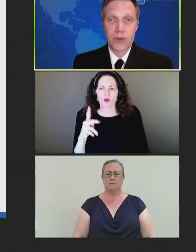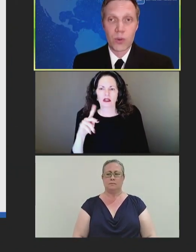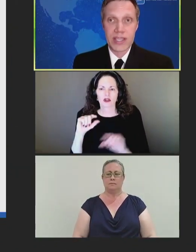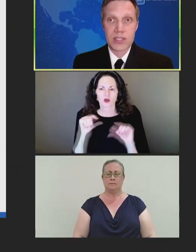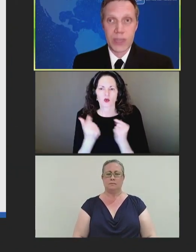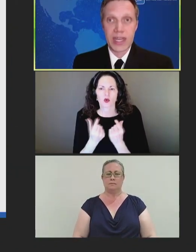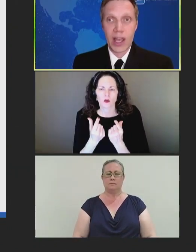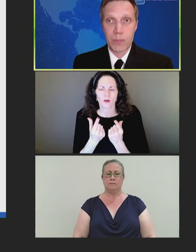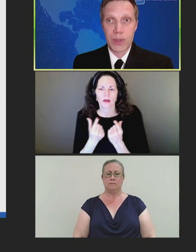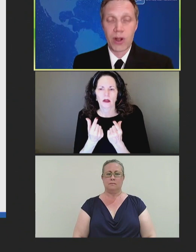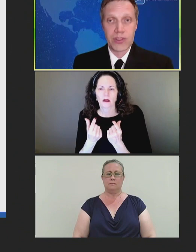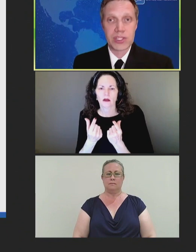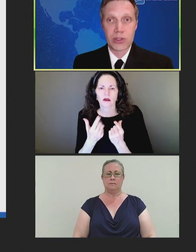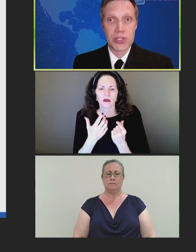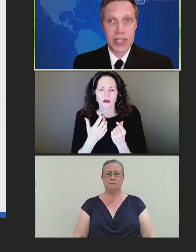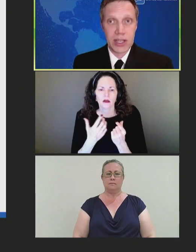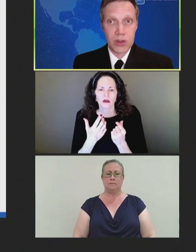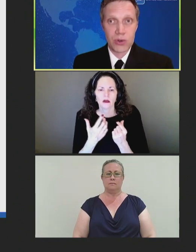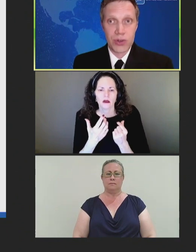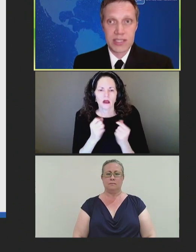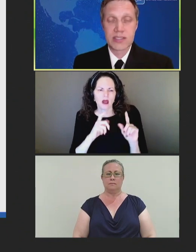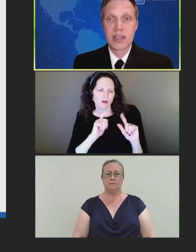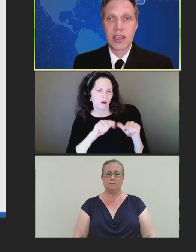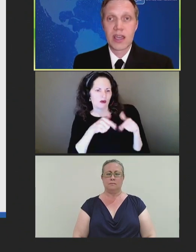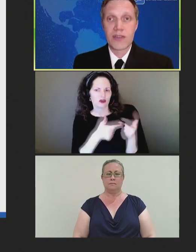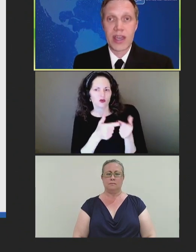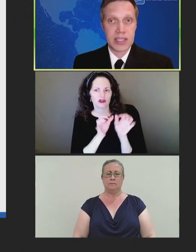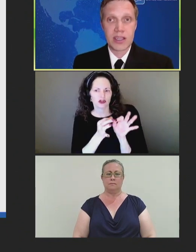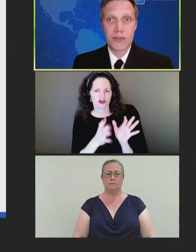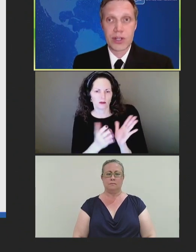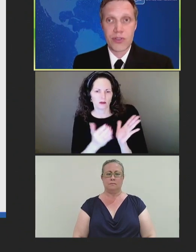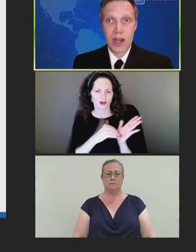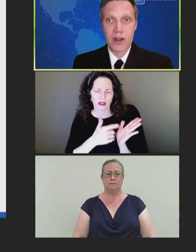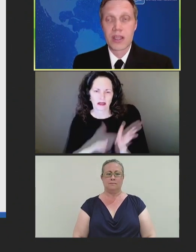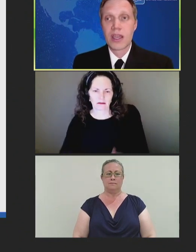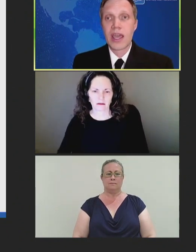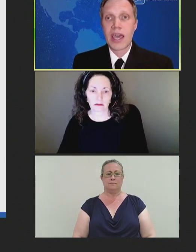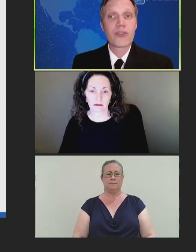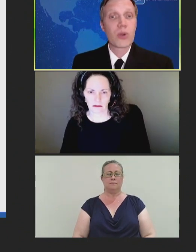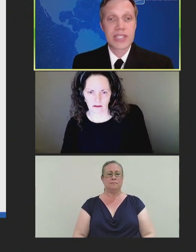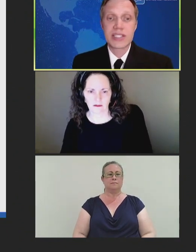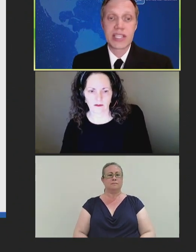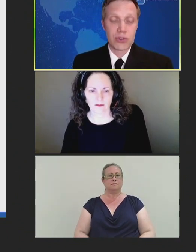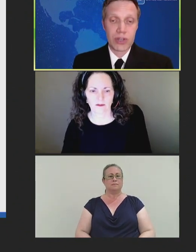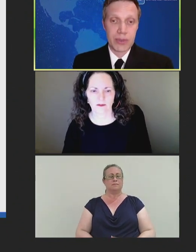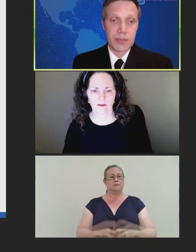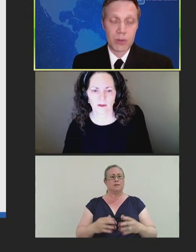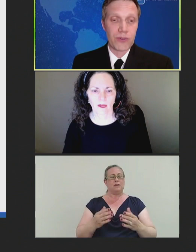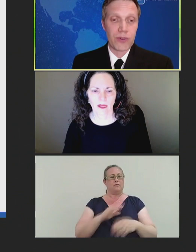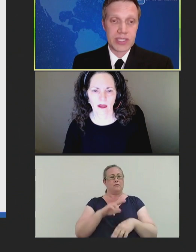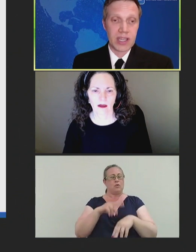for ways that we can help be part of the solution to increase vaccine coverage there. And then, of course, testing and treatment is something we're focusing on,